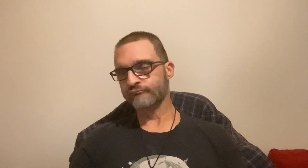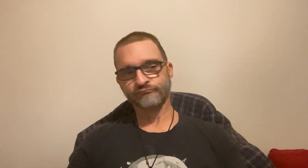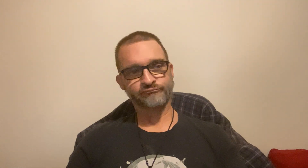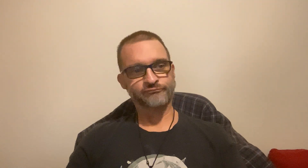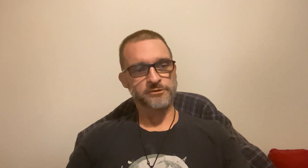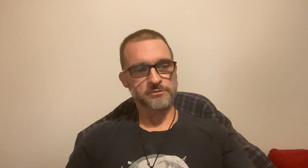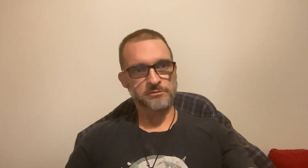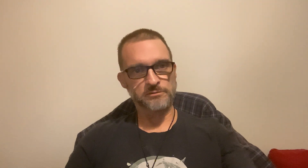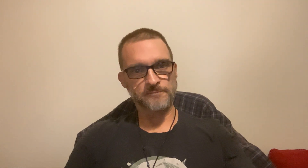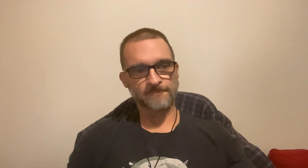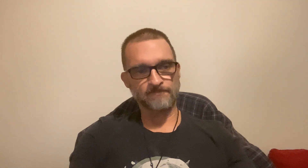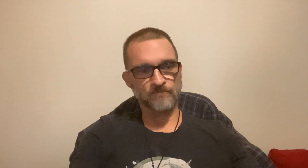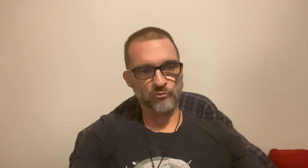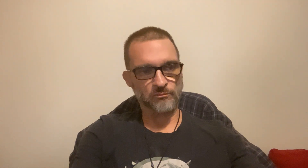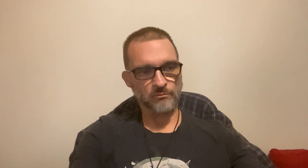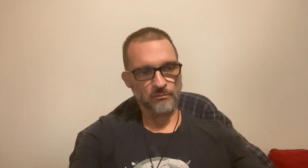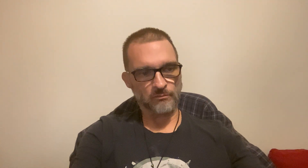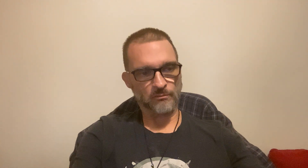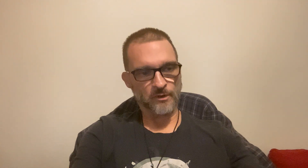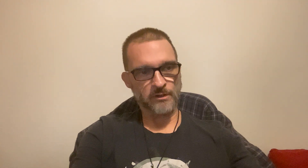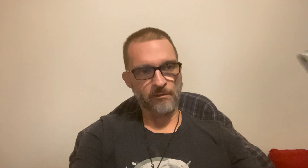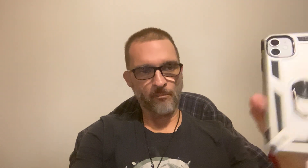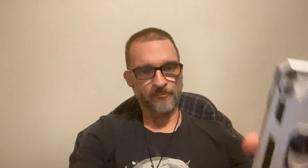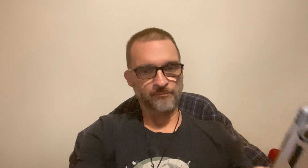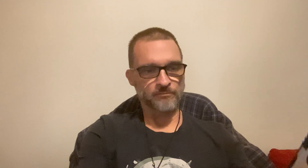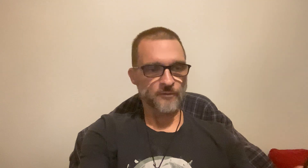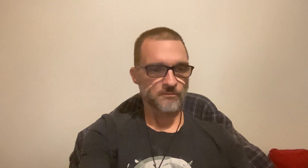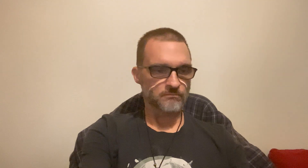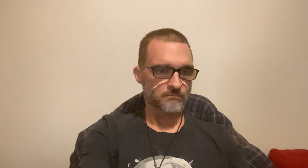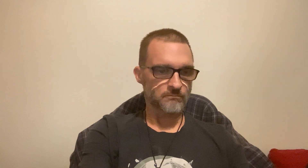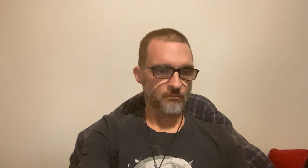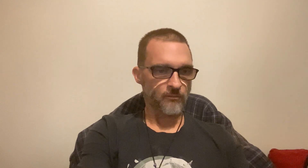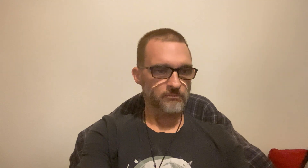That means I have to go all the way over there.